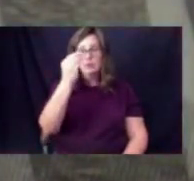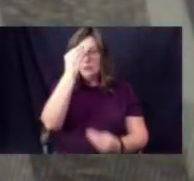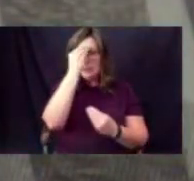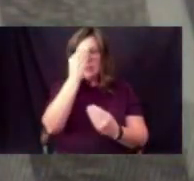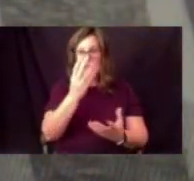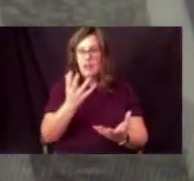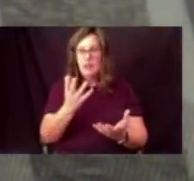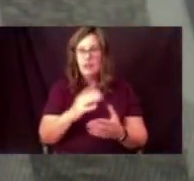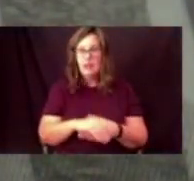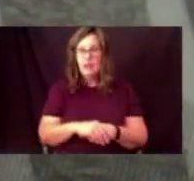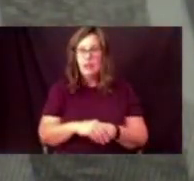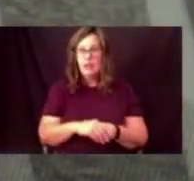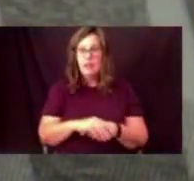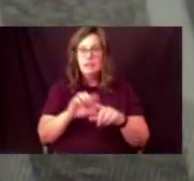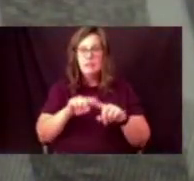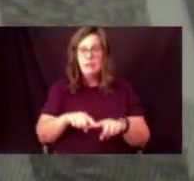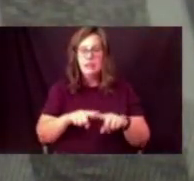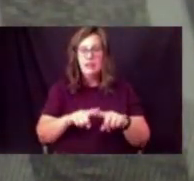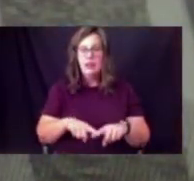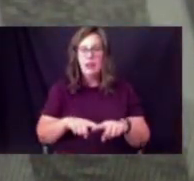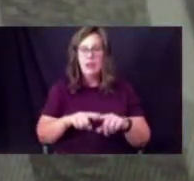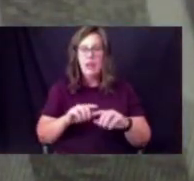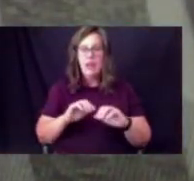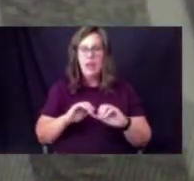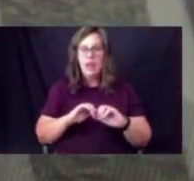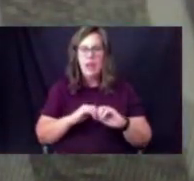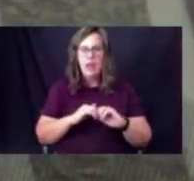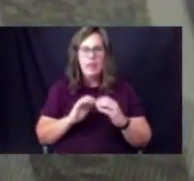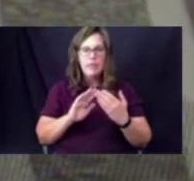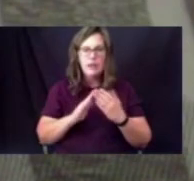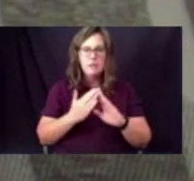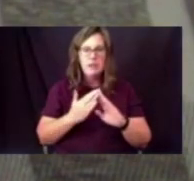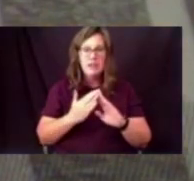depending on how big of a community you're in it might be harder to find your people um who